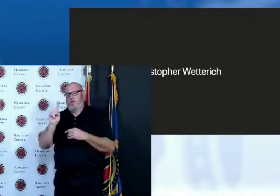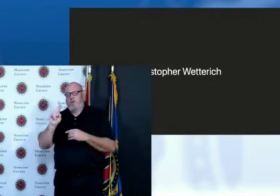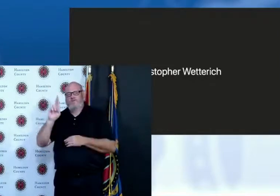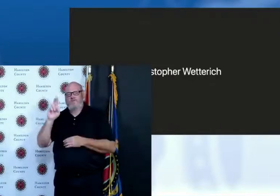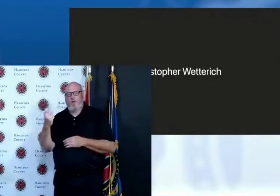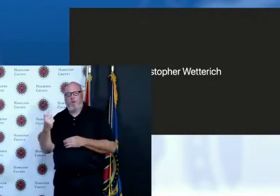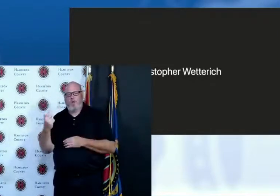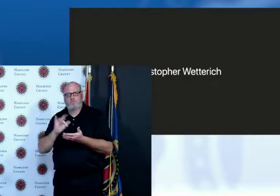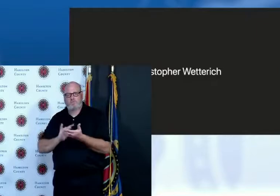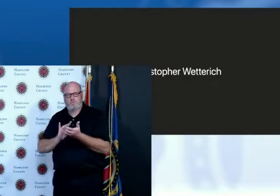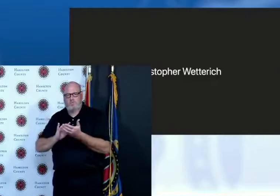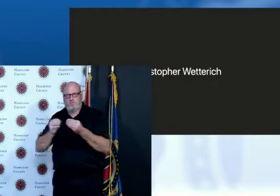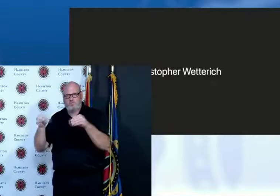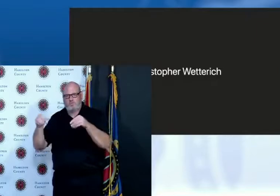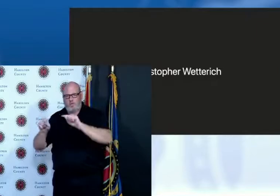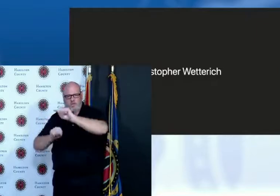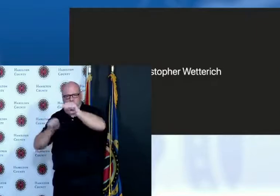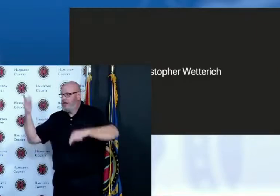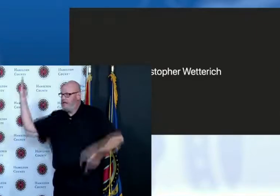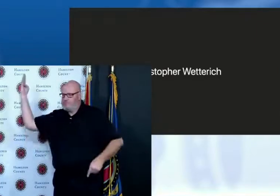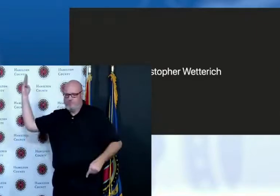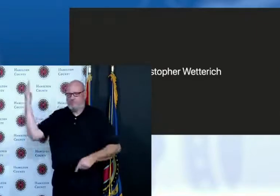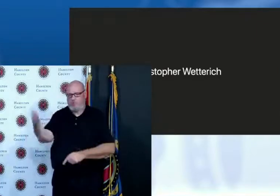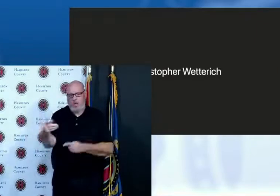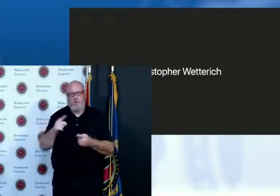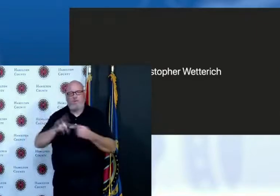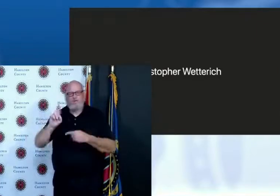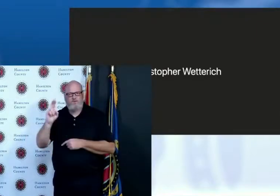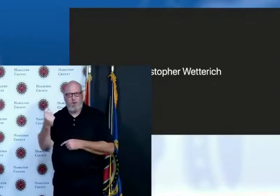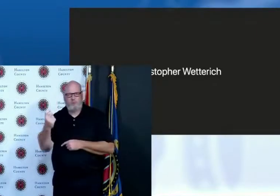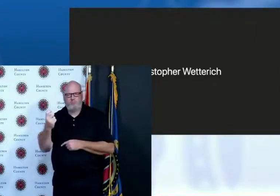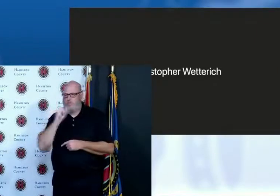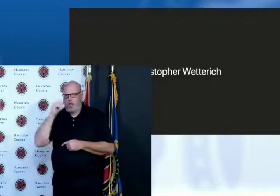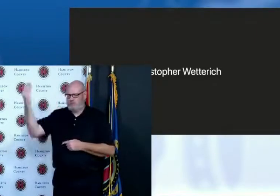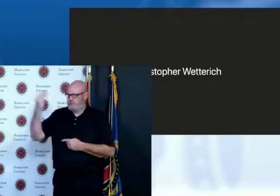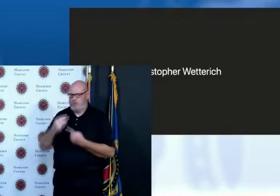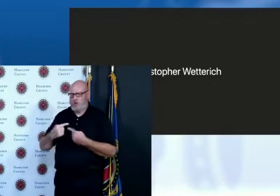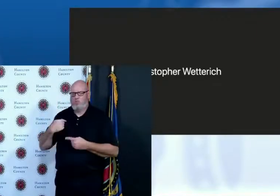and so I'm not seeing that complete picture so I would I would actually use that 40 to 45,000